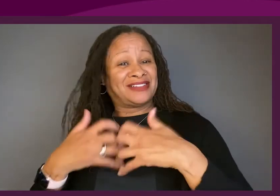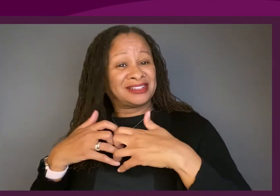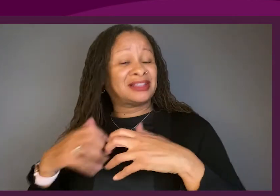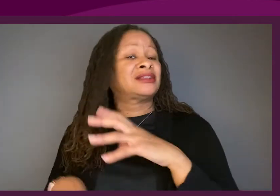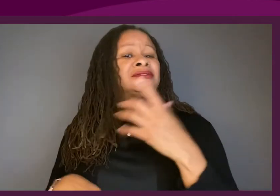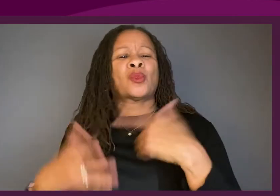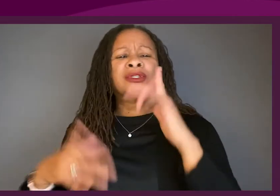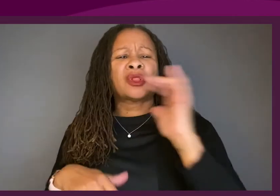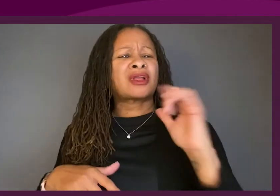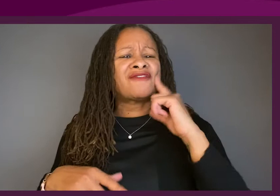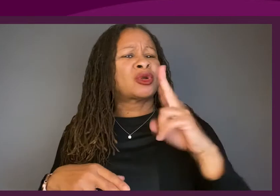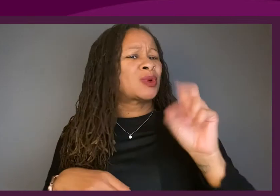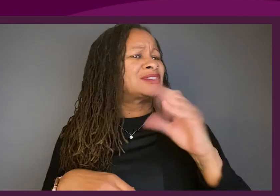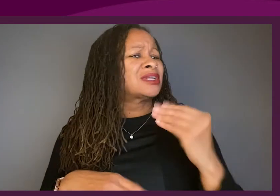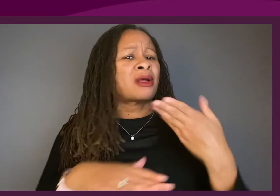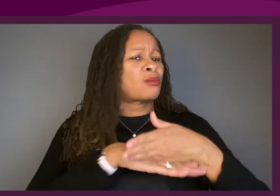disabilities in the US and globally.